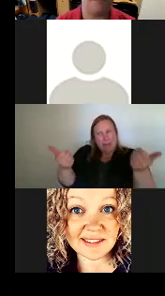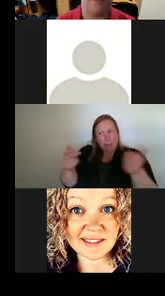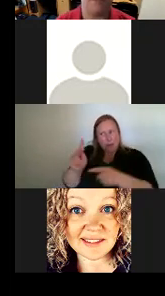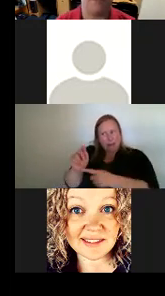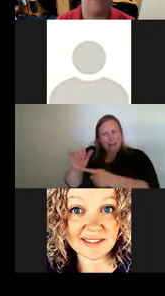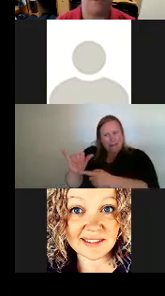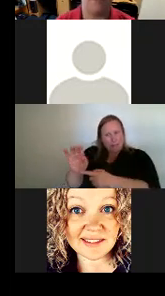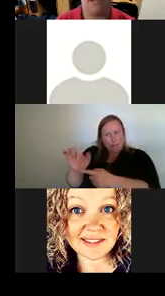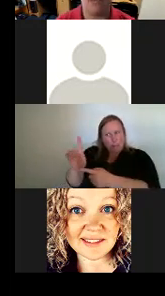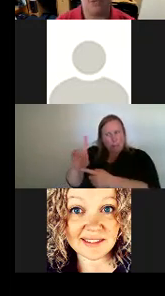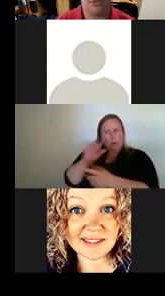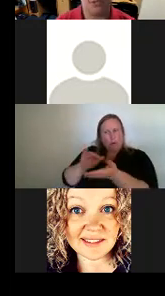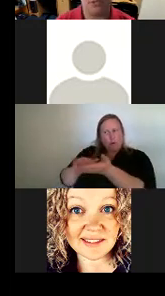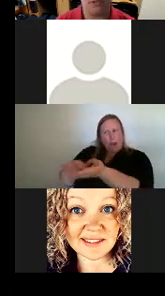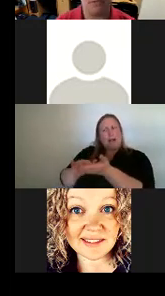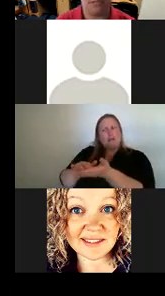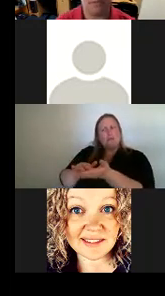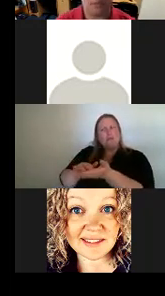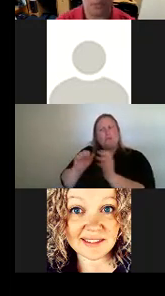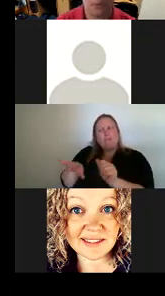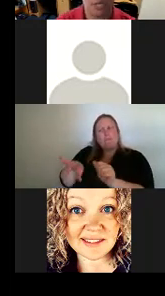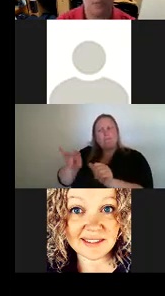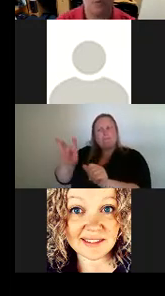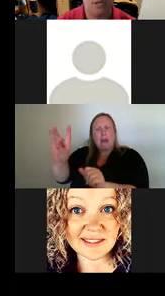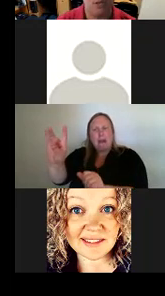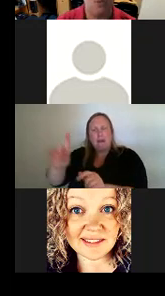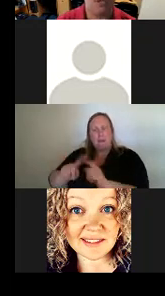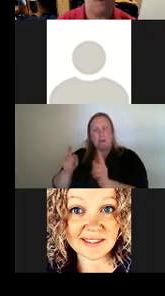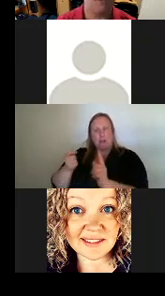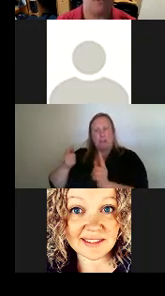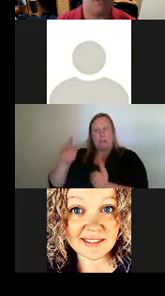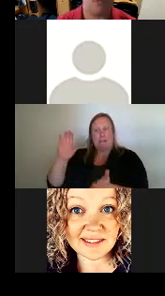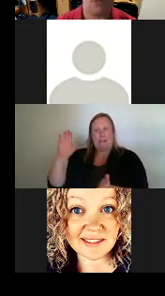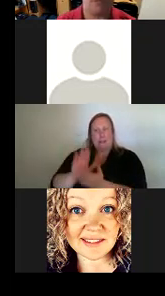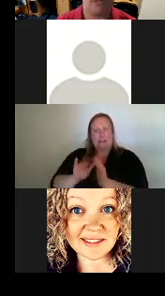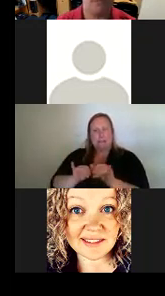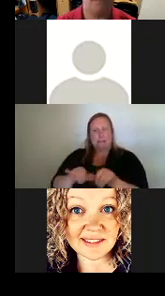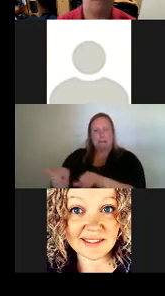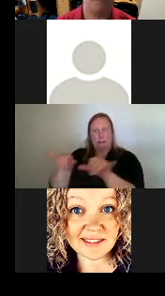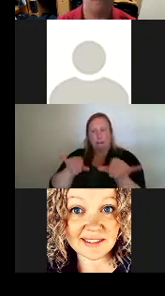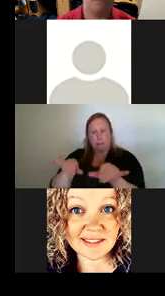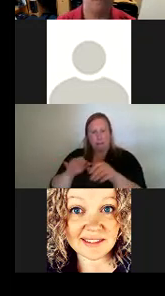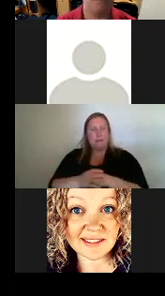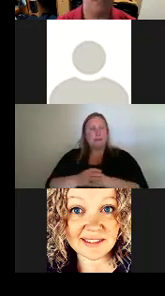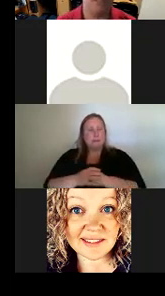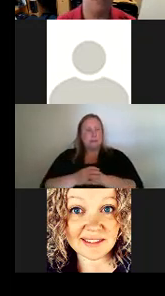THEY ARE A LITTLE HARDER TO FIND WHEN YOU ARE JUST LOOKING FOR SOMETHING WITH A BRAILLE KEYBOARD WITHOUT A REFRESHABLE BRAILLE DISPLAY.